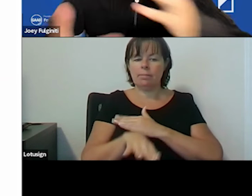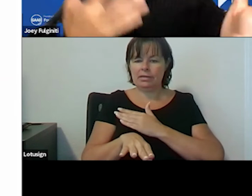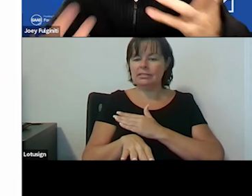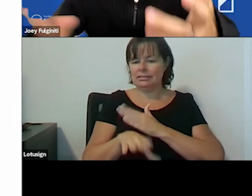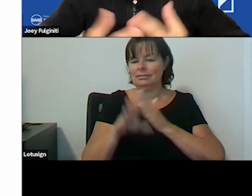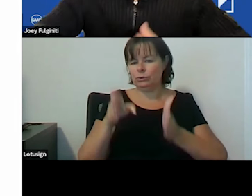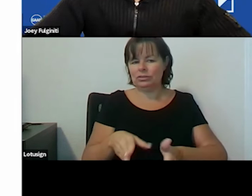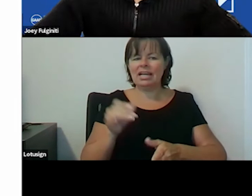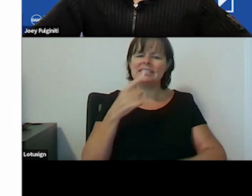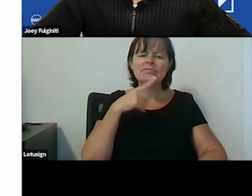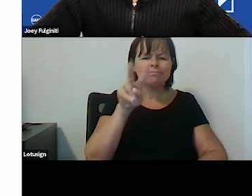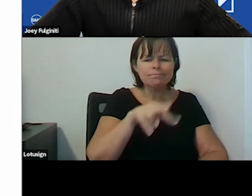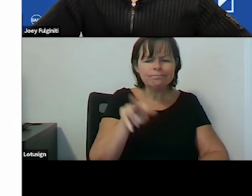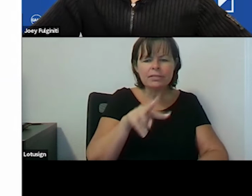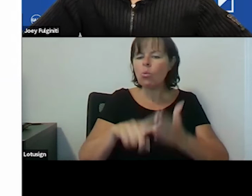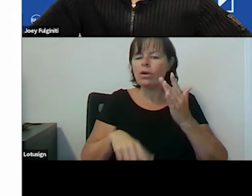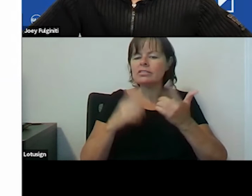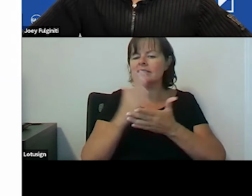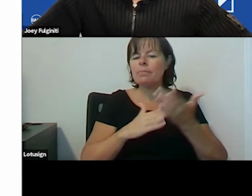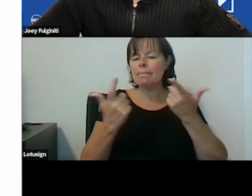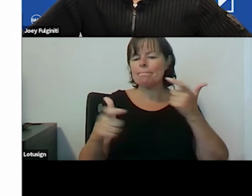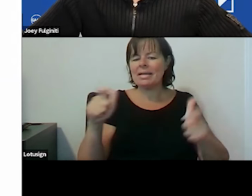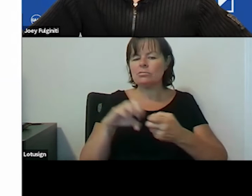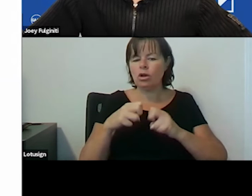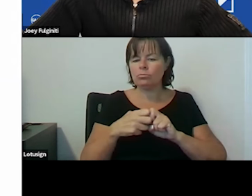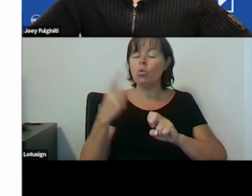are some of the biggest problems and one of the biggest problems we've found with accessibility